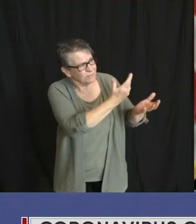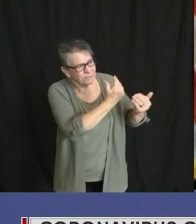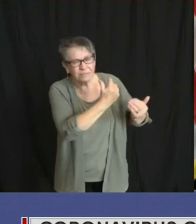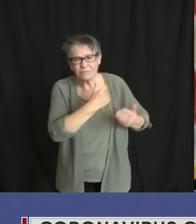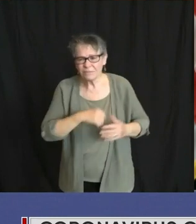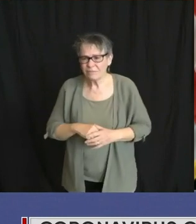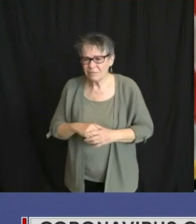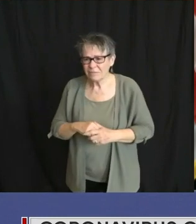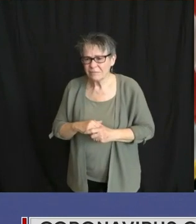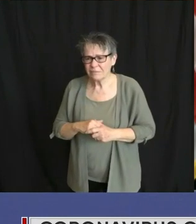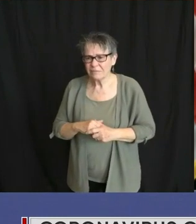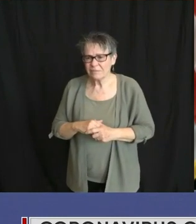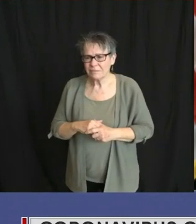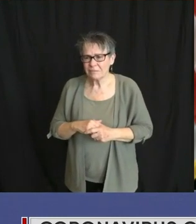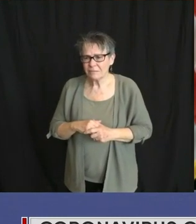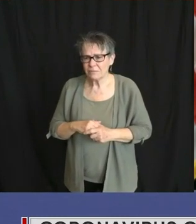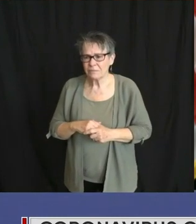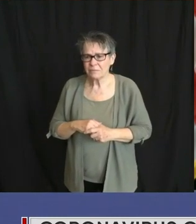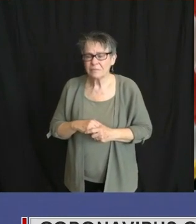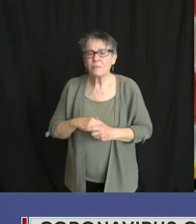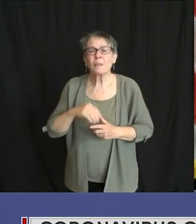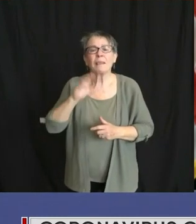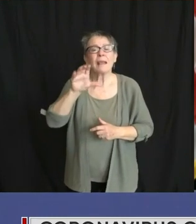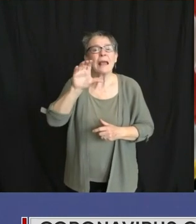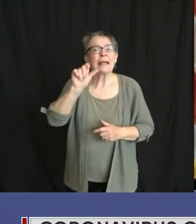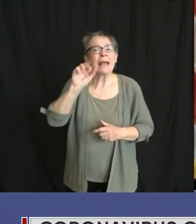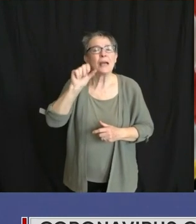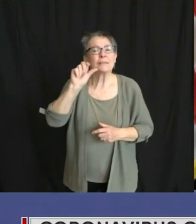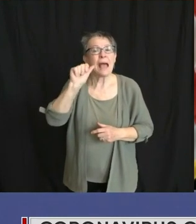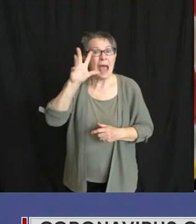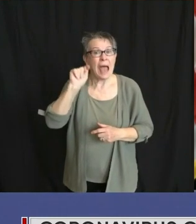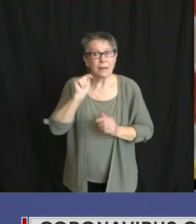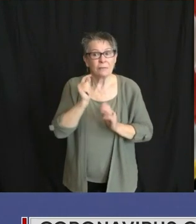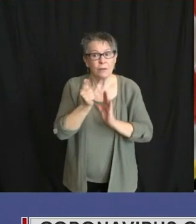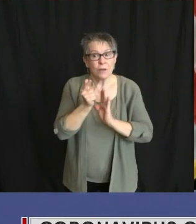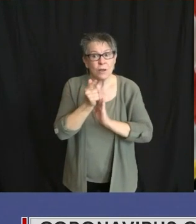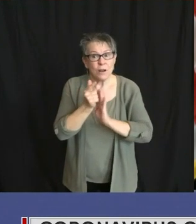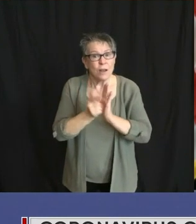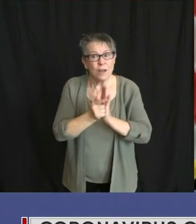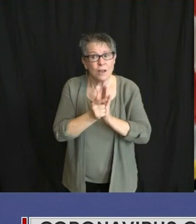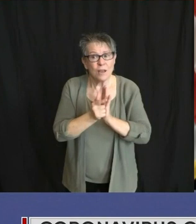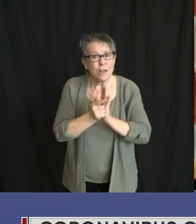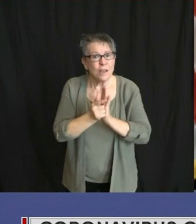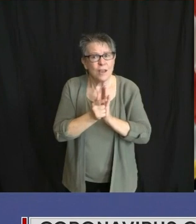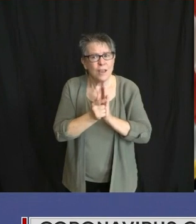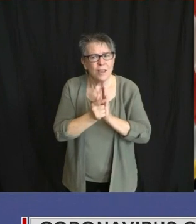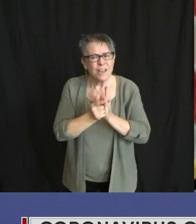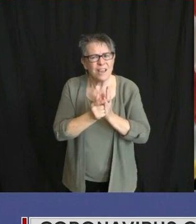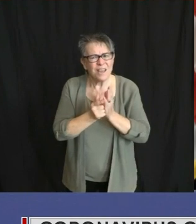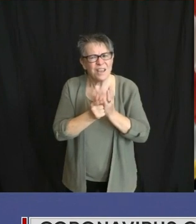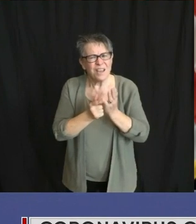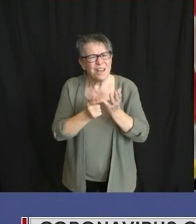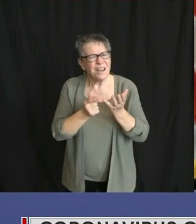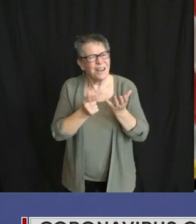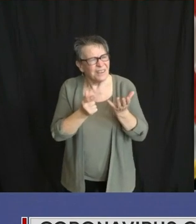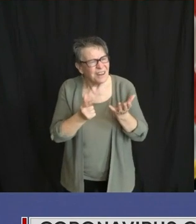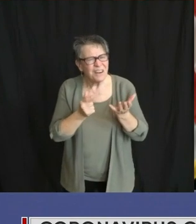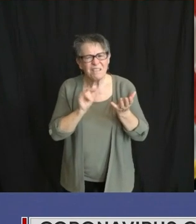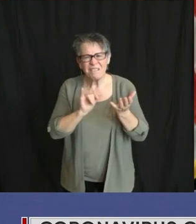I THINK WE HAVE MADE PROGRESS BUT WE ARE NOT THERE YET AND THAT WILL BE A FRACTION OF WHAT WE NEED OVERALL AND THAT IS A